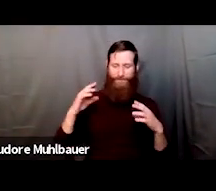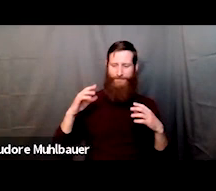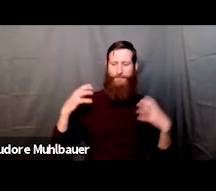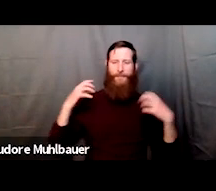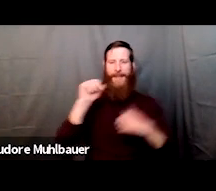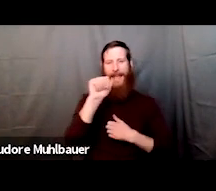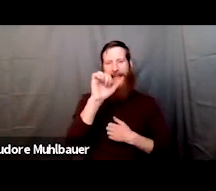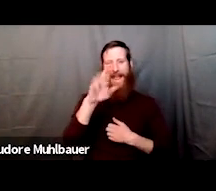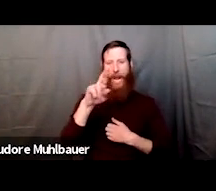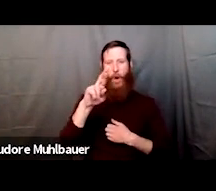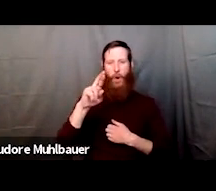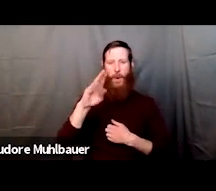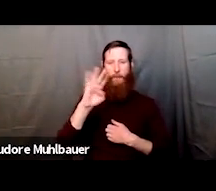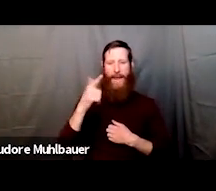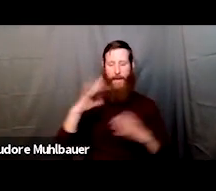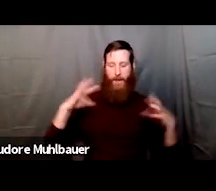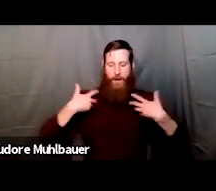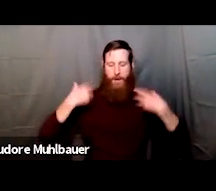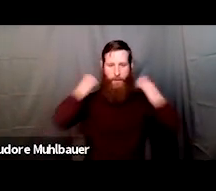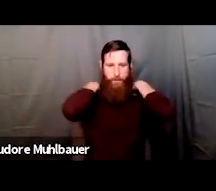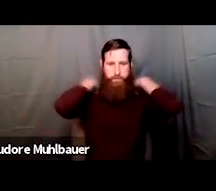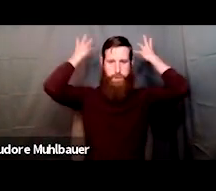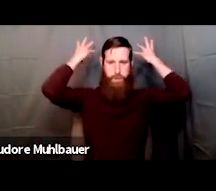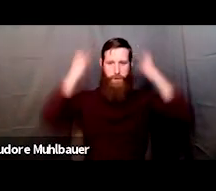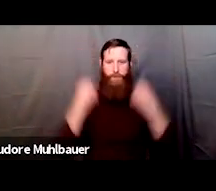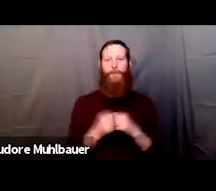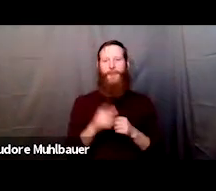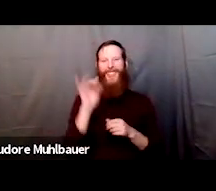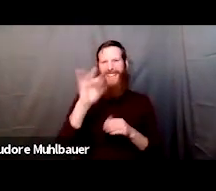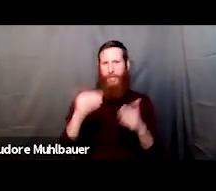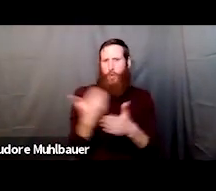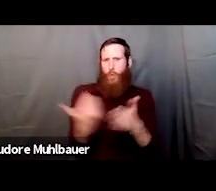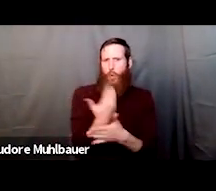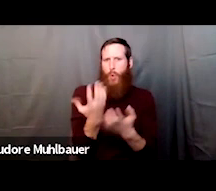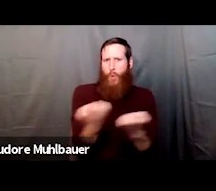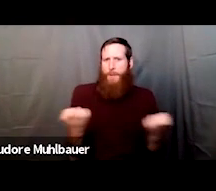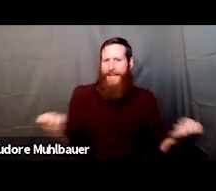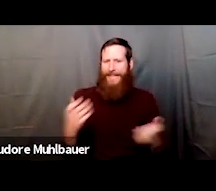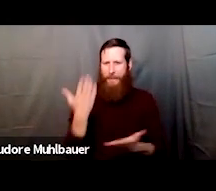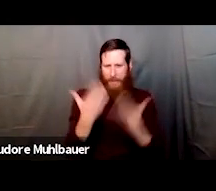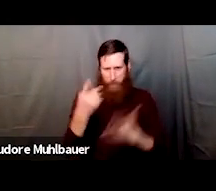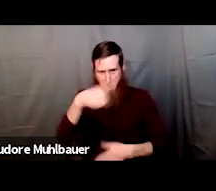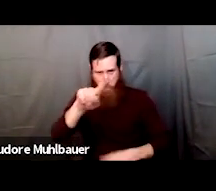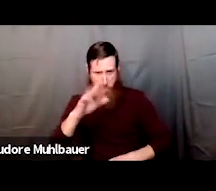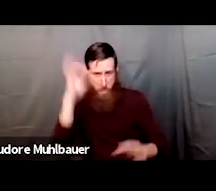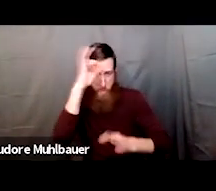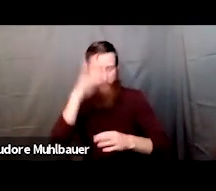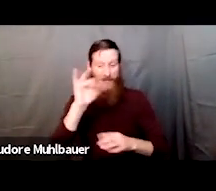Avalanche airbags are a newer piece of gear.